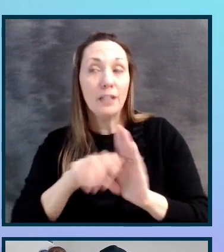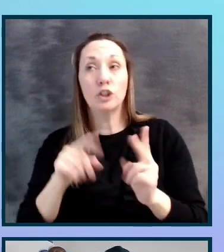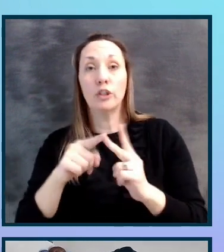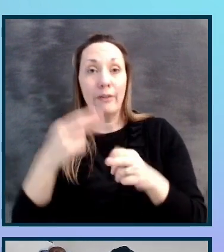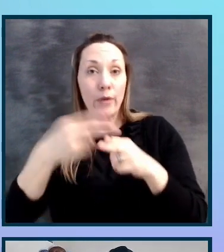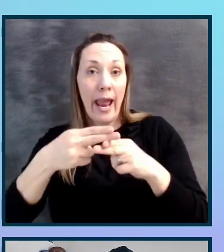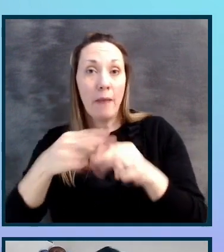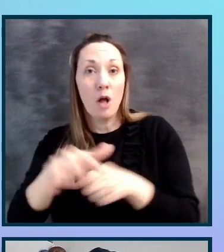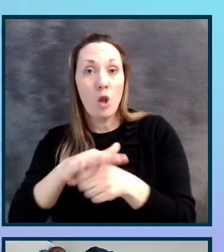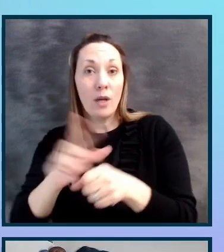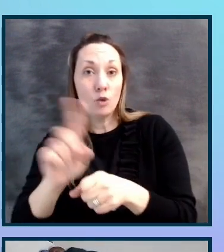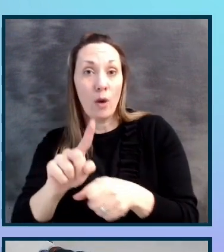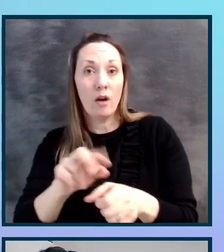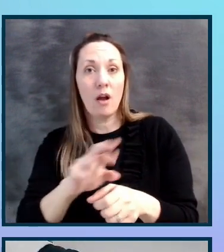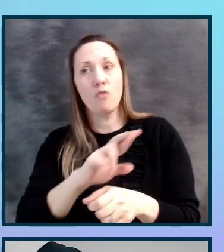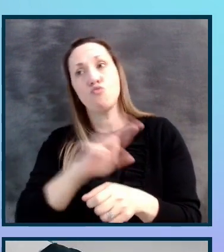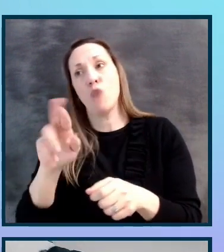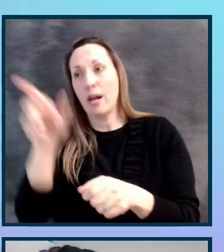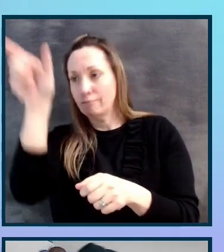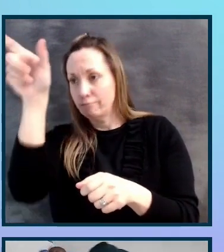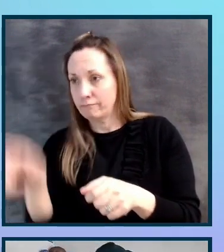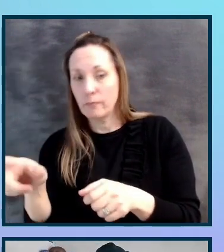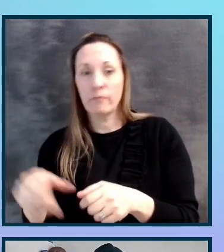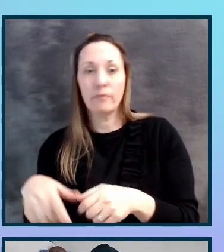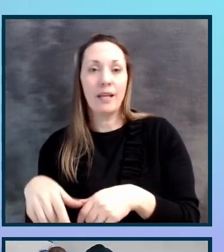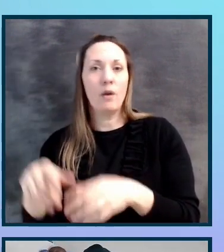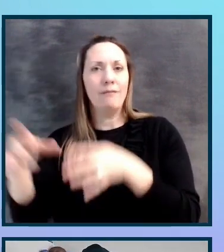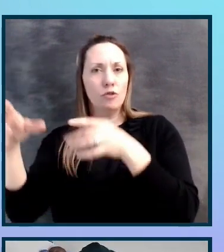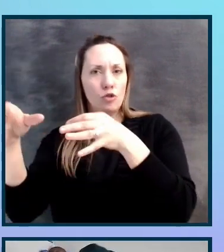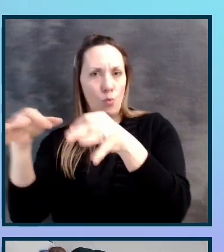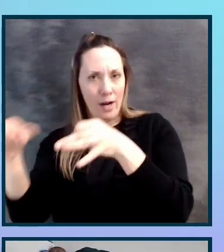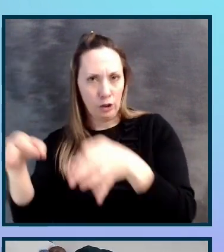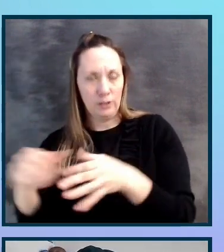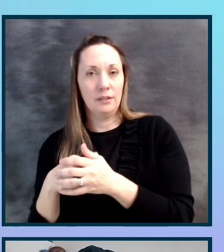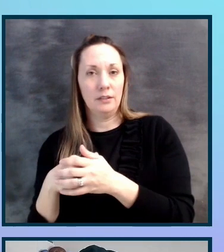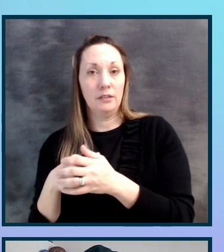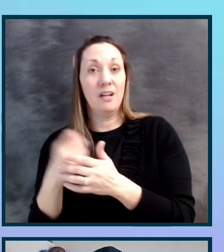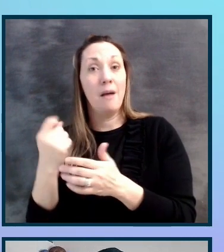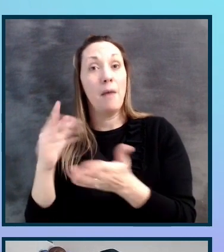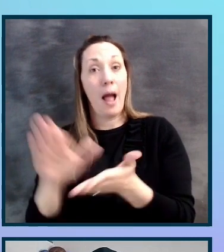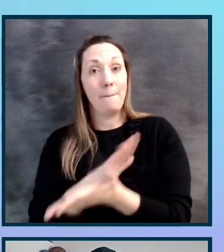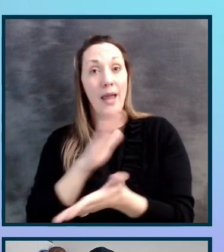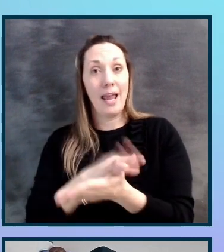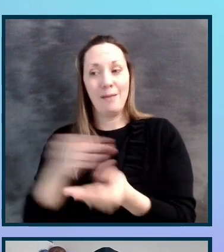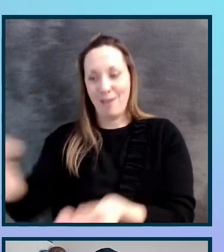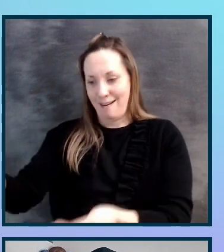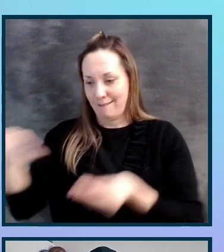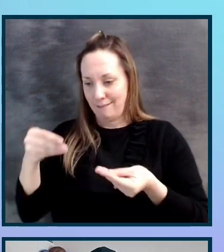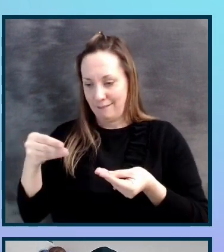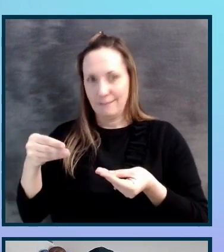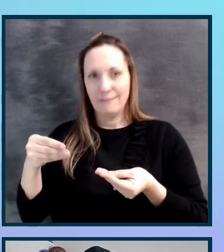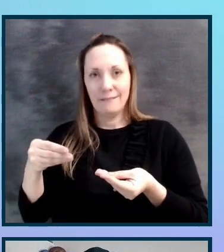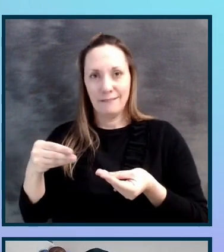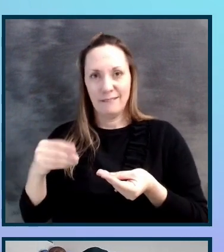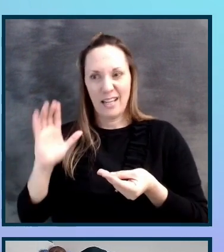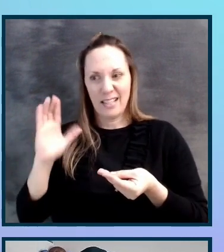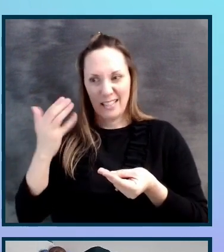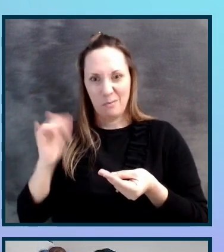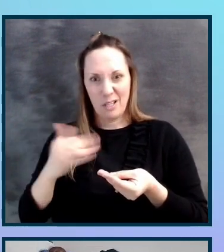and then on the far right, we had agent website, directions, email, right? On paper, it sounds like a really good damn idea, right?